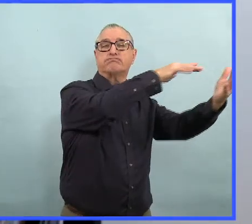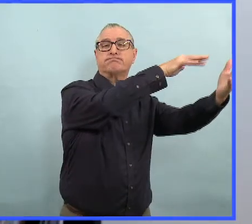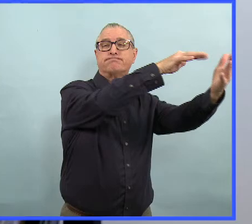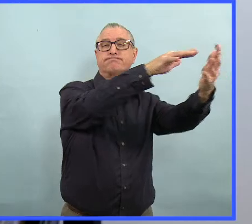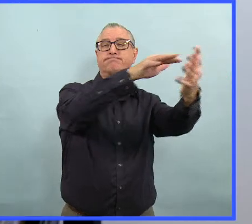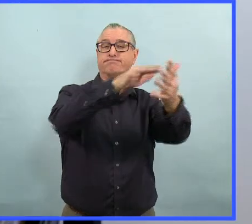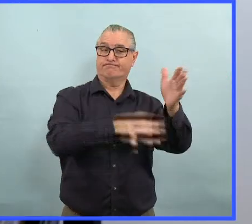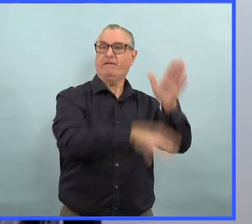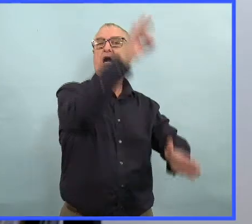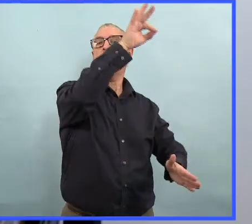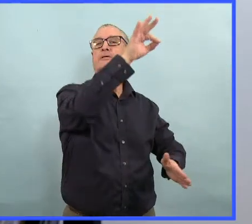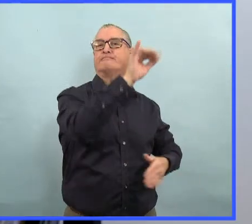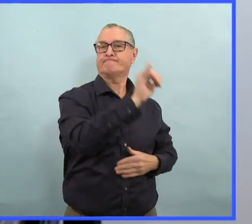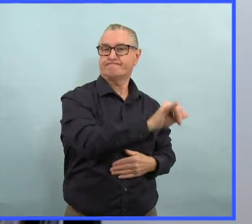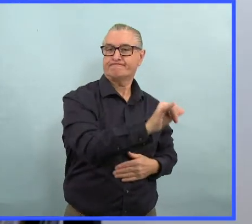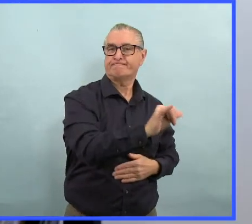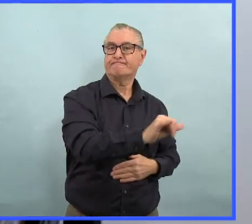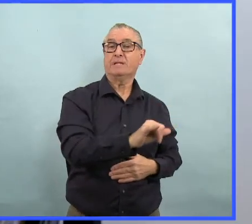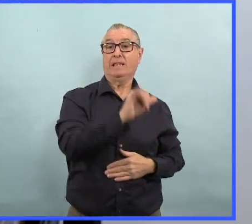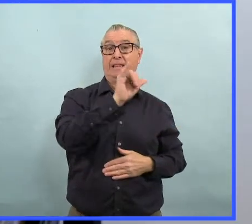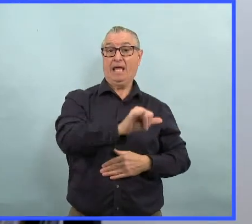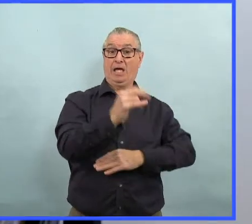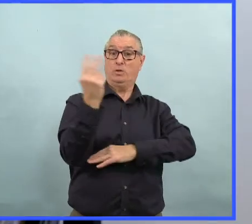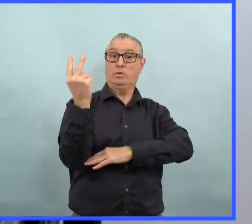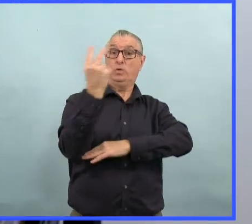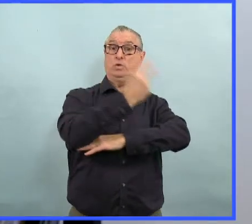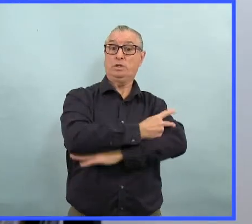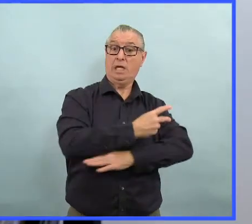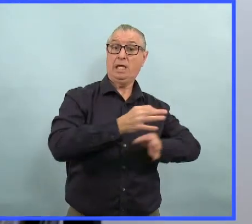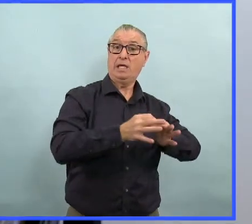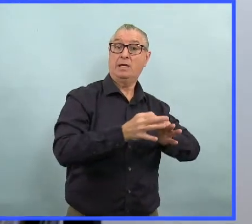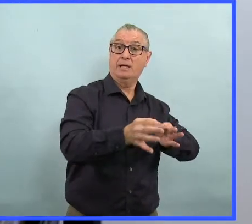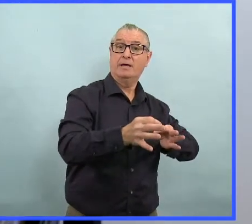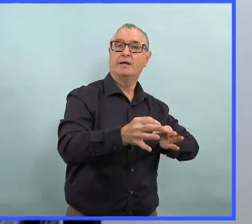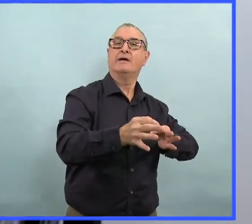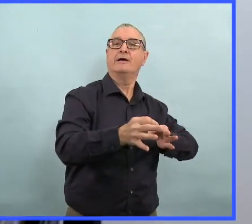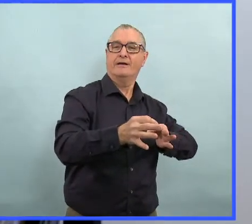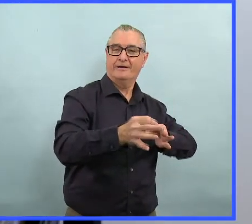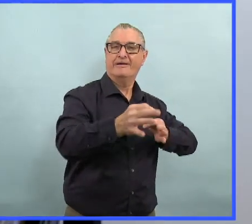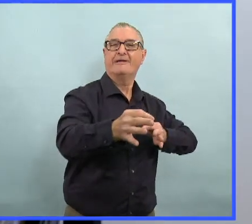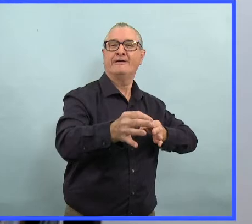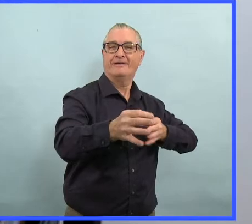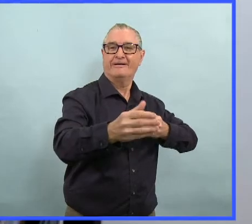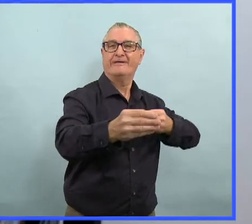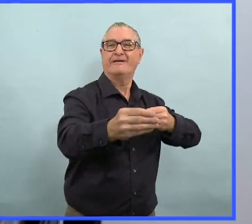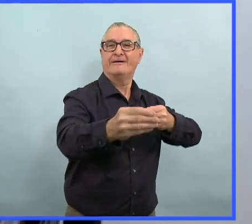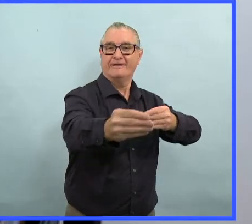temporary it resolved for all of these individuals by their third post vaccine menstrual cycle